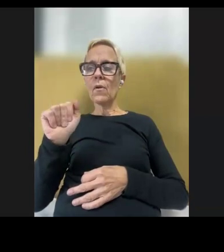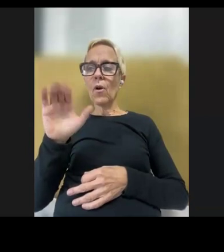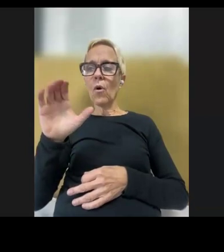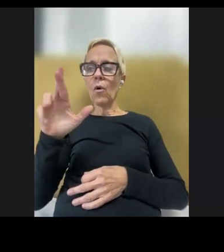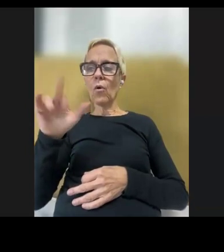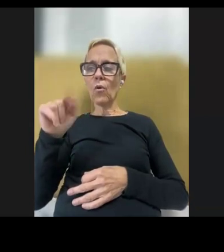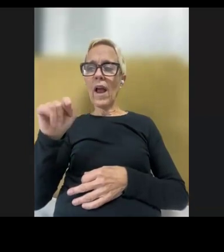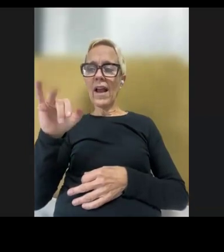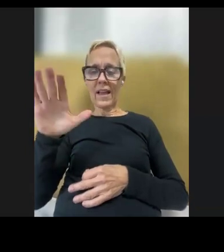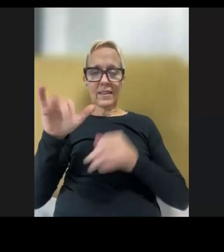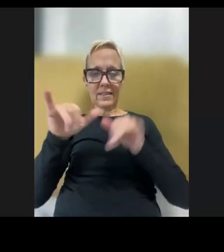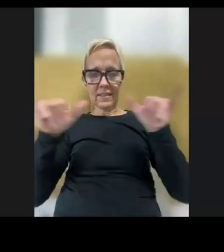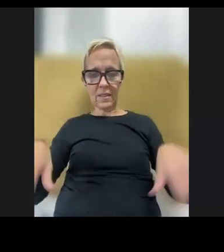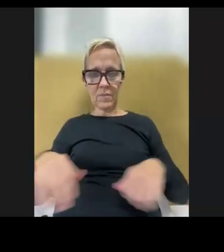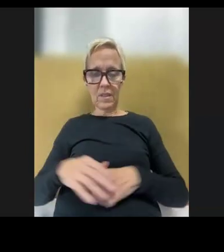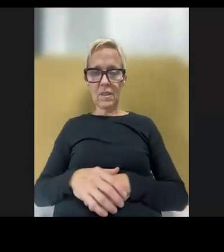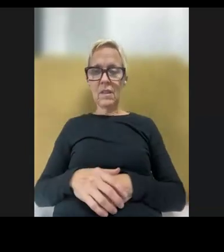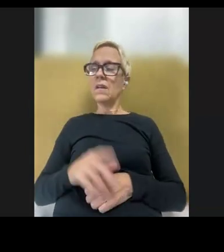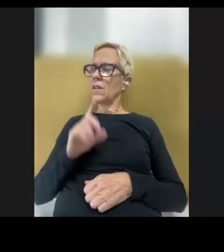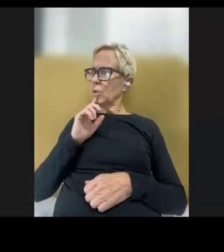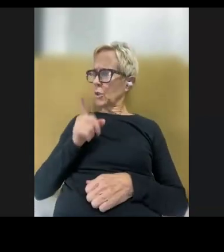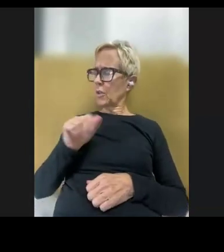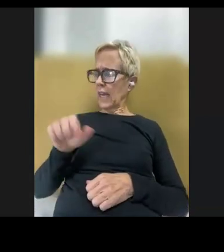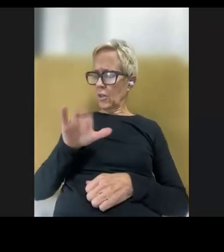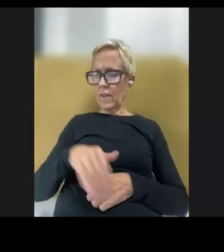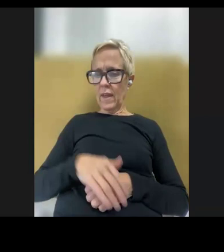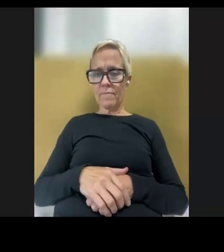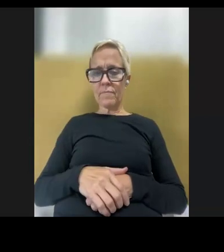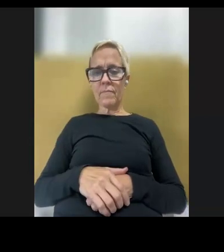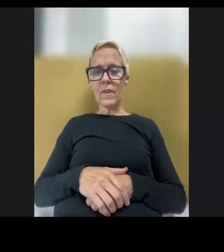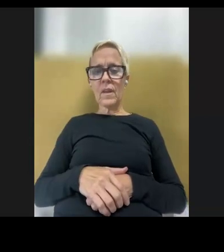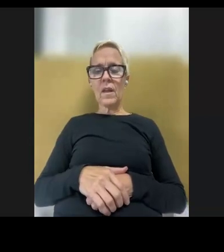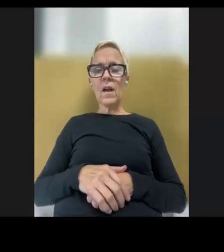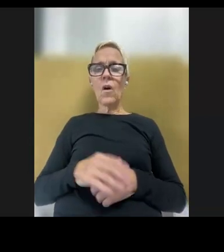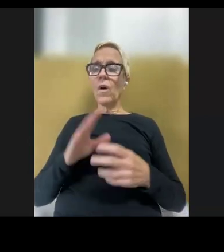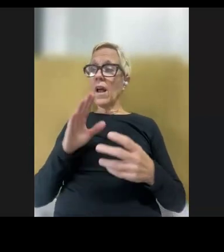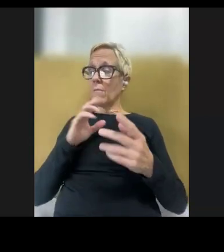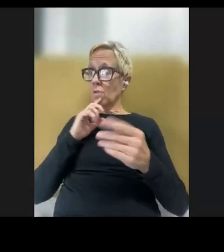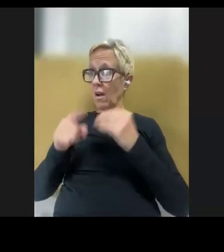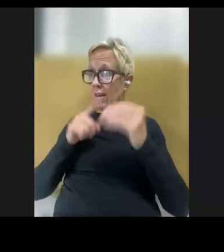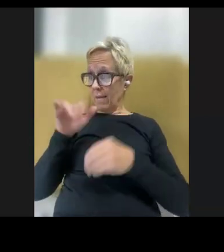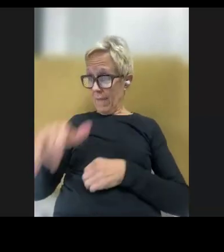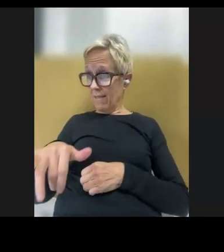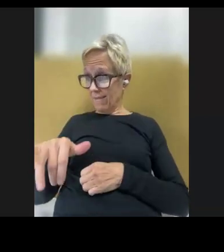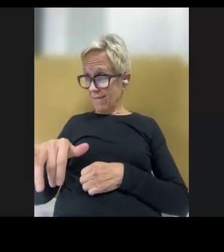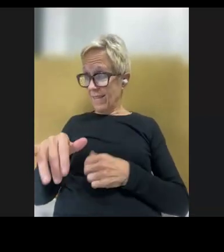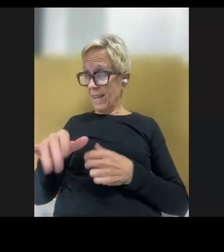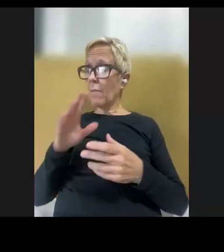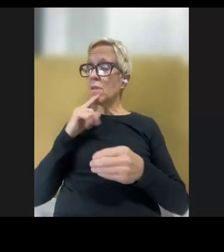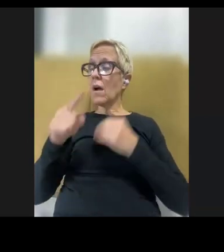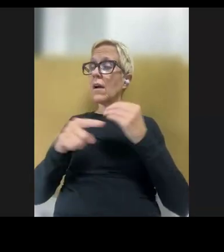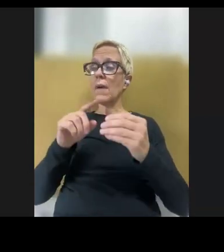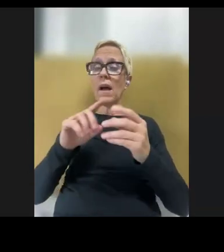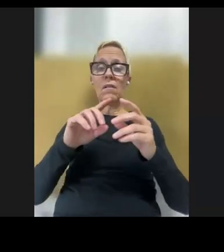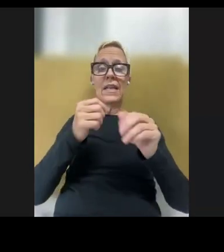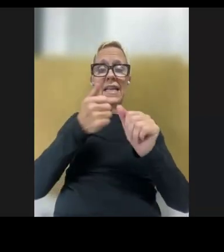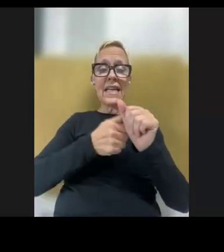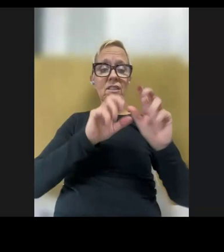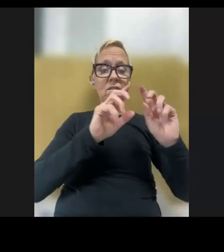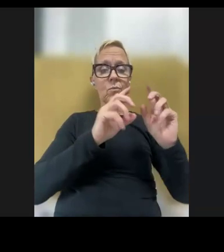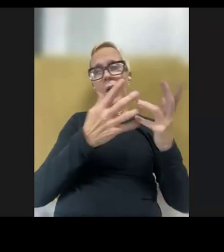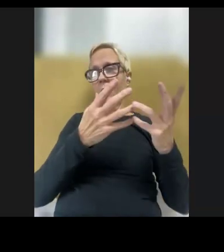Sure.